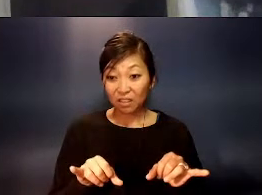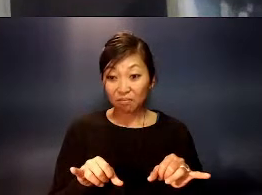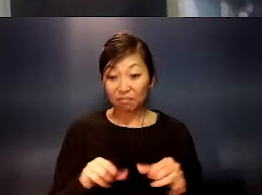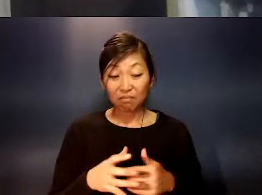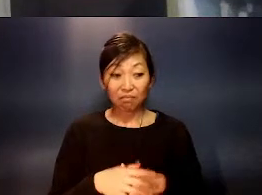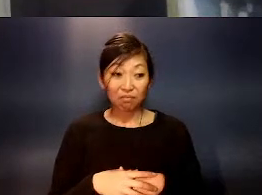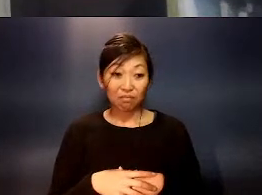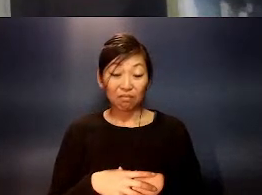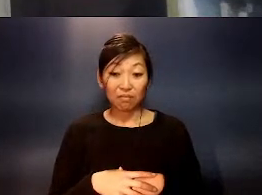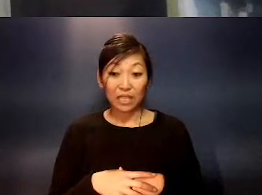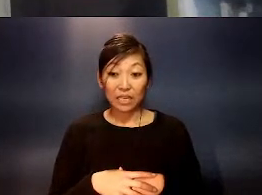MONEY INTO MPD IS JUST FURTHERING STRUCTURAL VIOLENCE